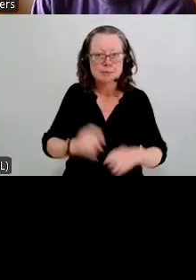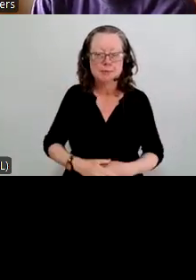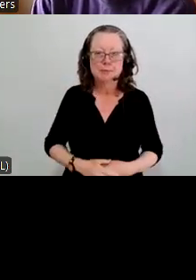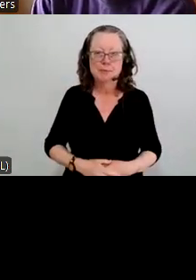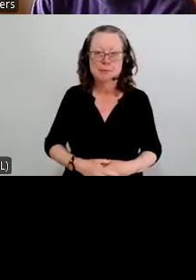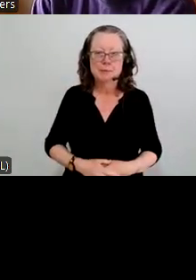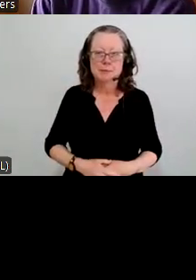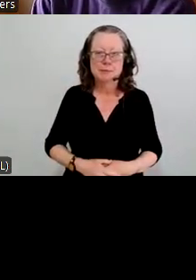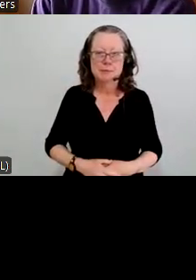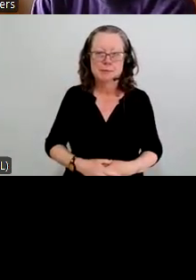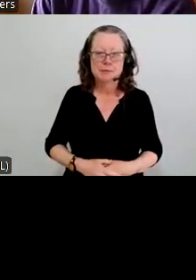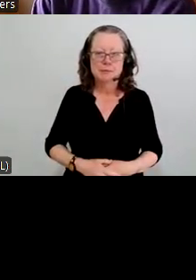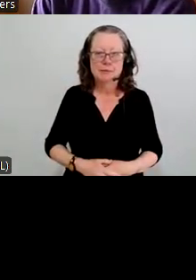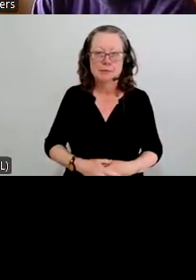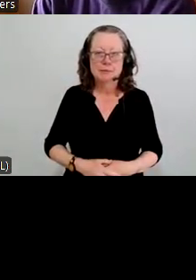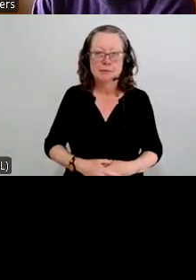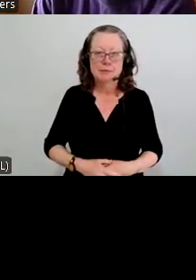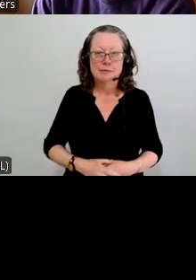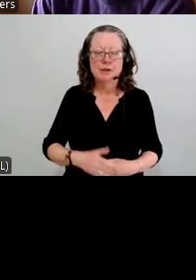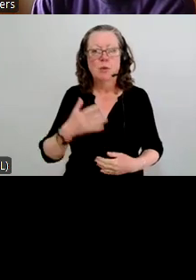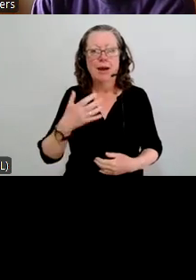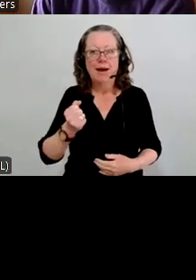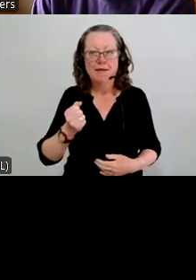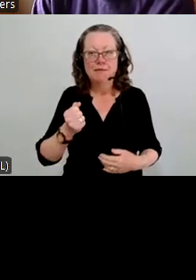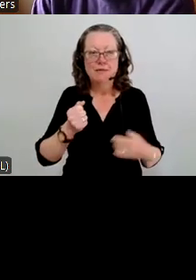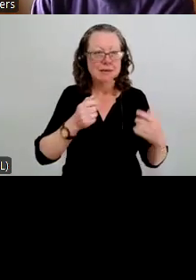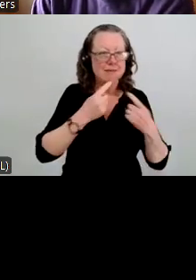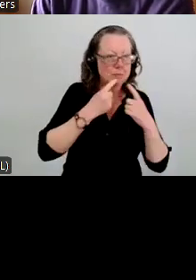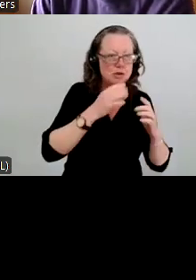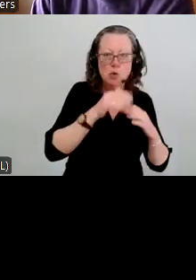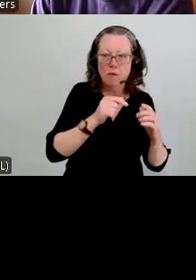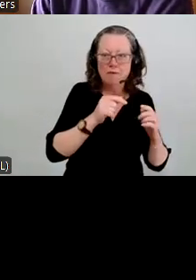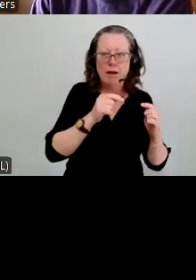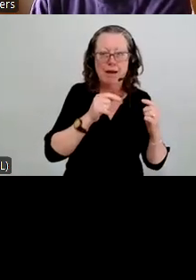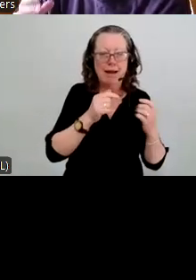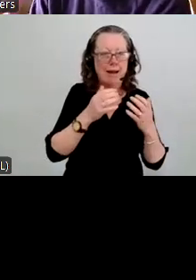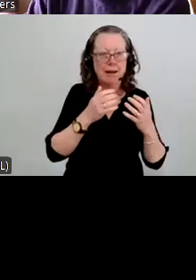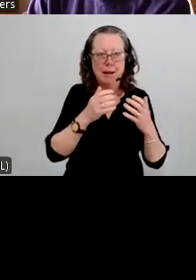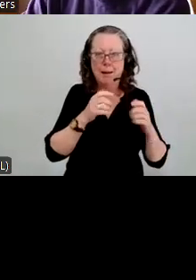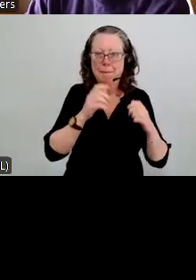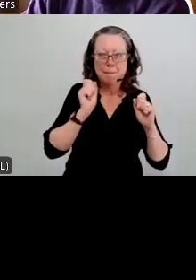people have subscribed to different things, and then people have watched videos. These events are anything that can be set up